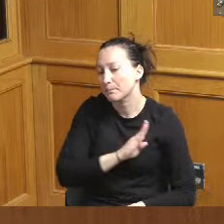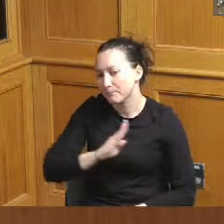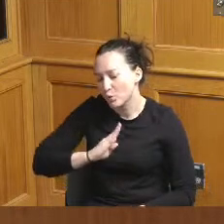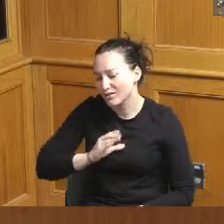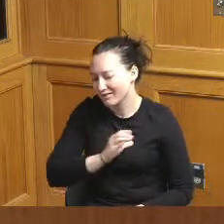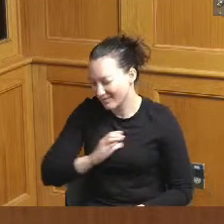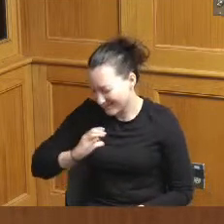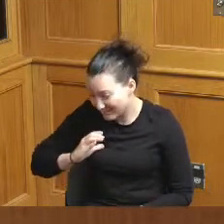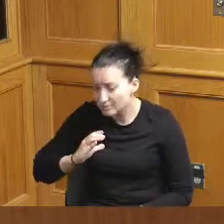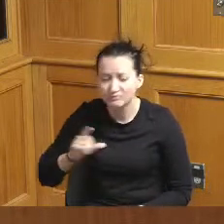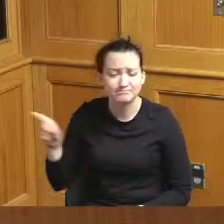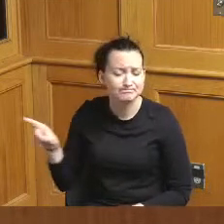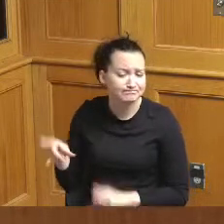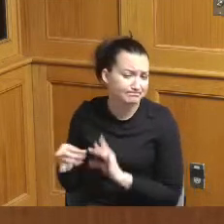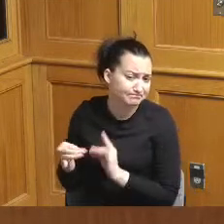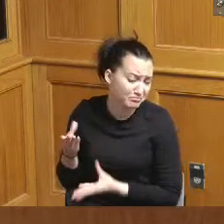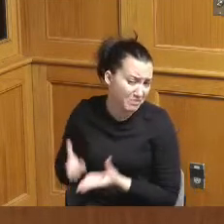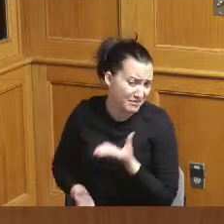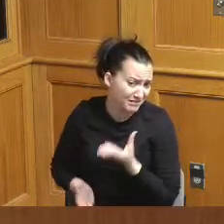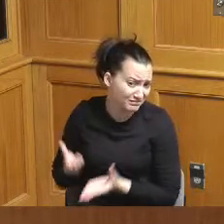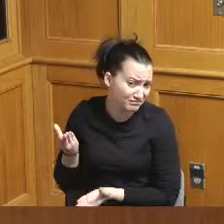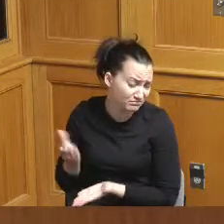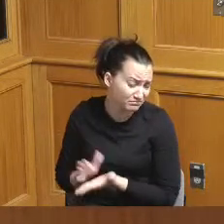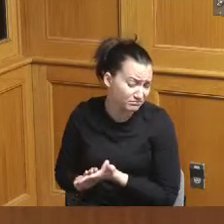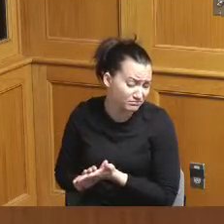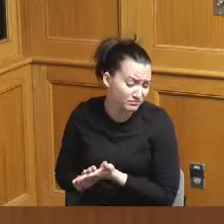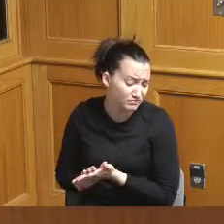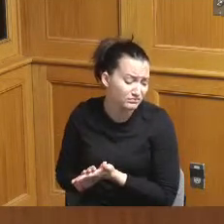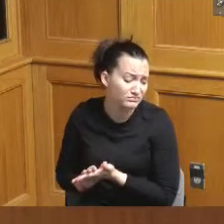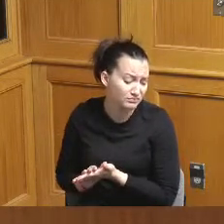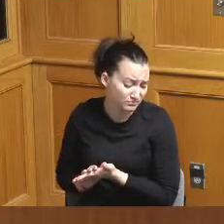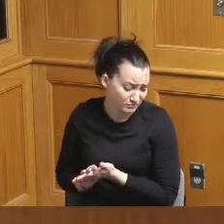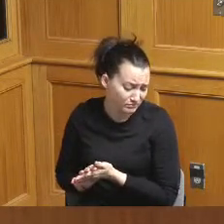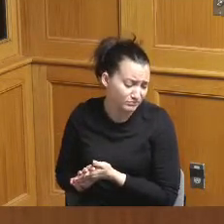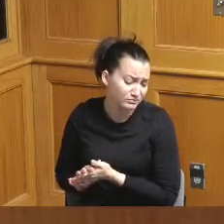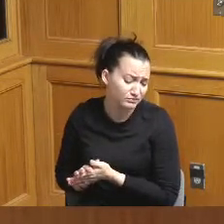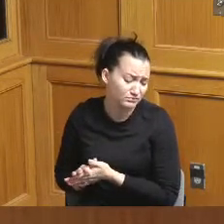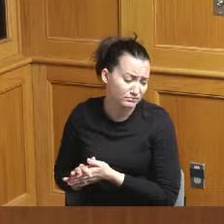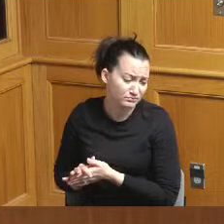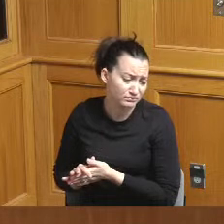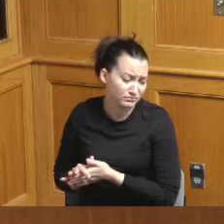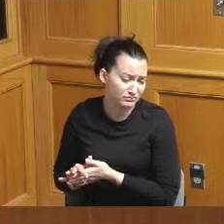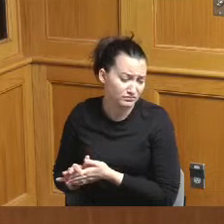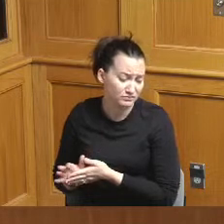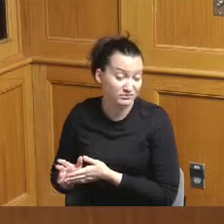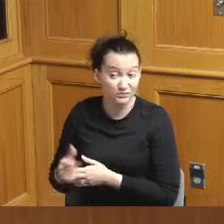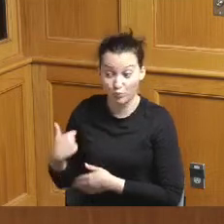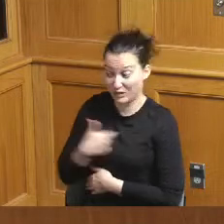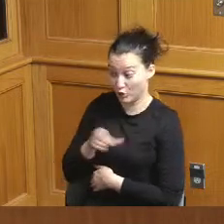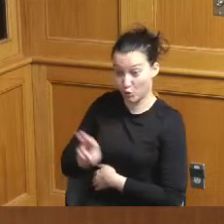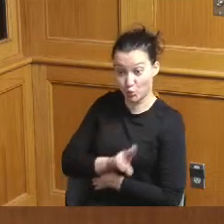instead of Mr Weichel's point maybe the the the mechanism that we used would have that information